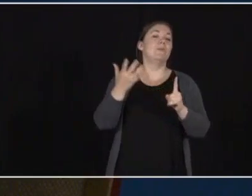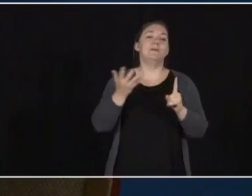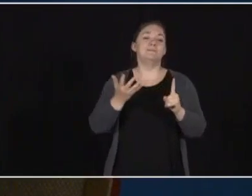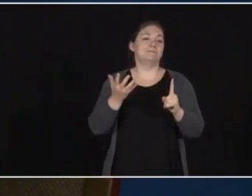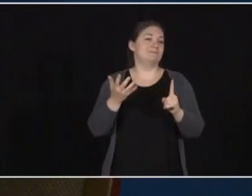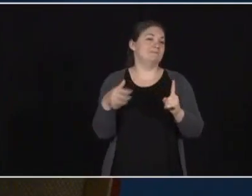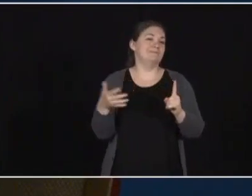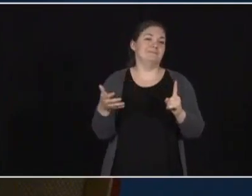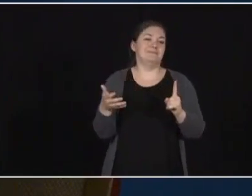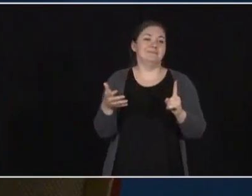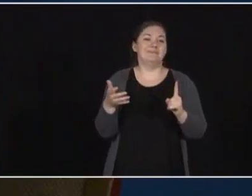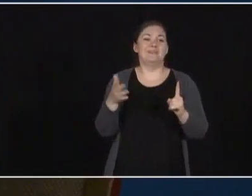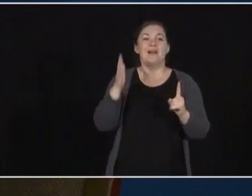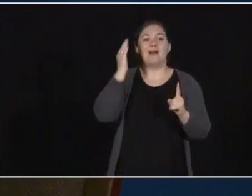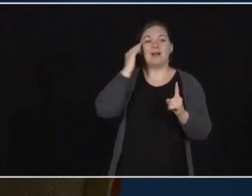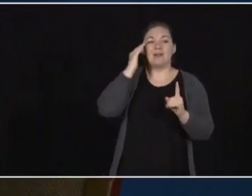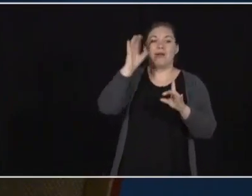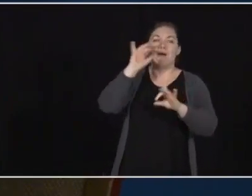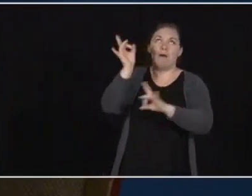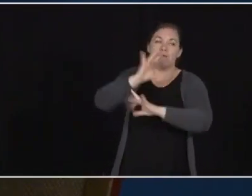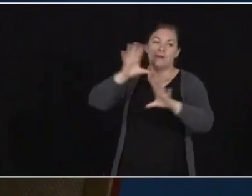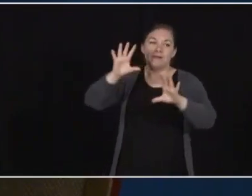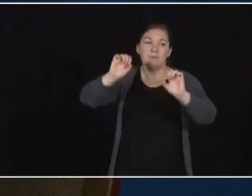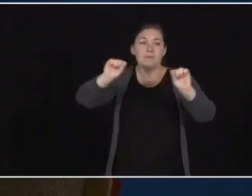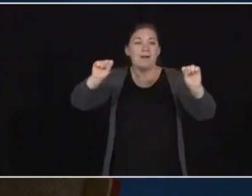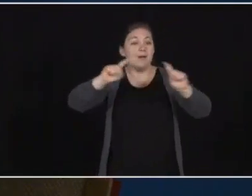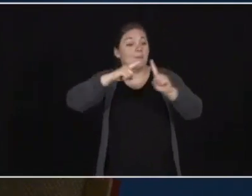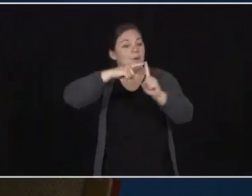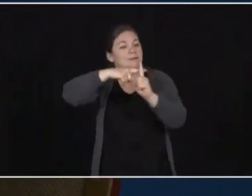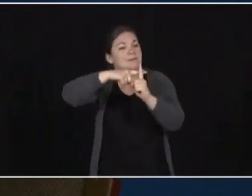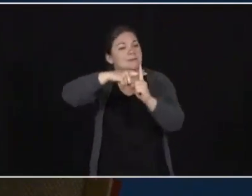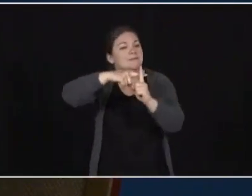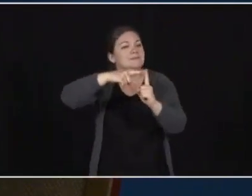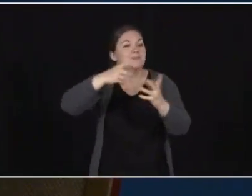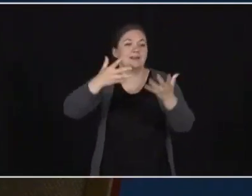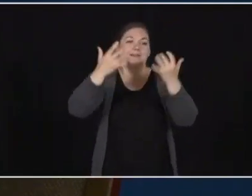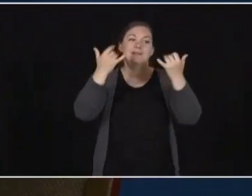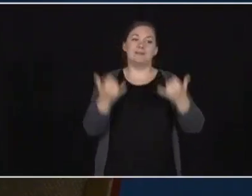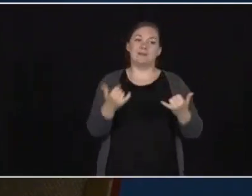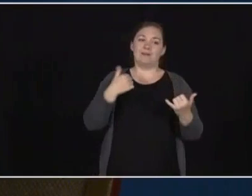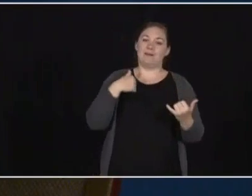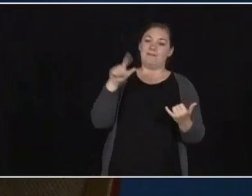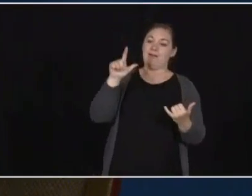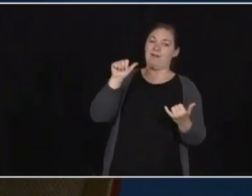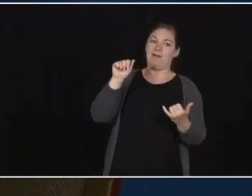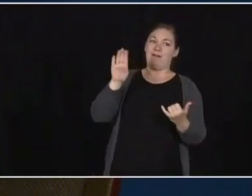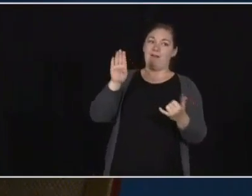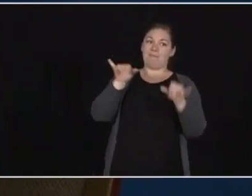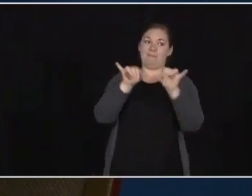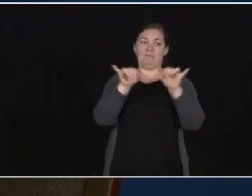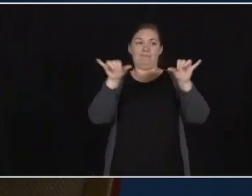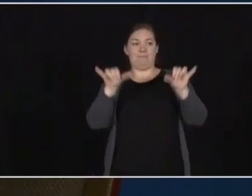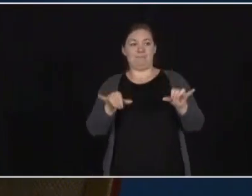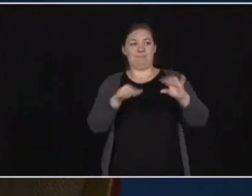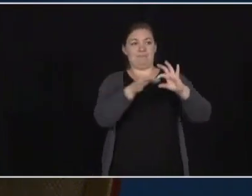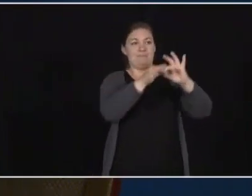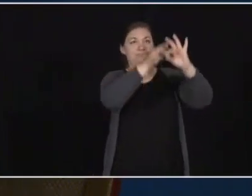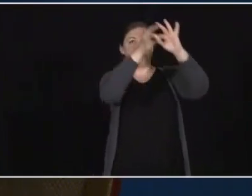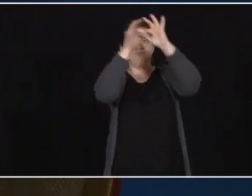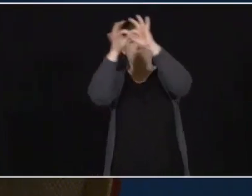there are a few positive things that have come out. Very small Silverlining stood our club at this idea of a networked lab system all across the